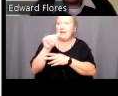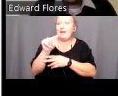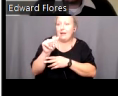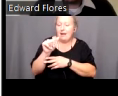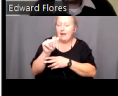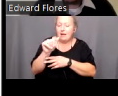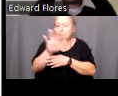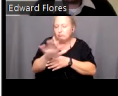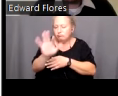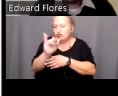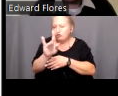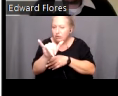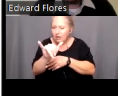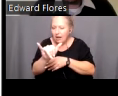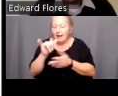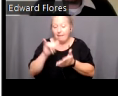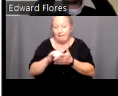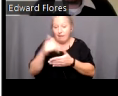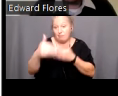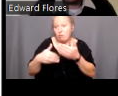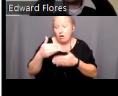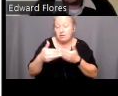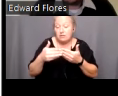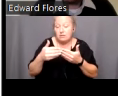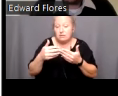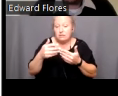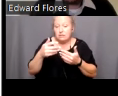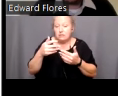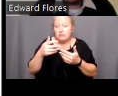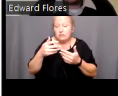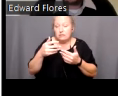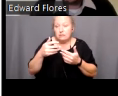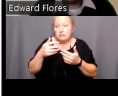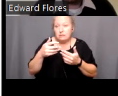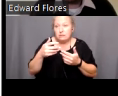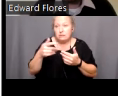And this is a process that we're in the we're currently developing